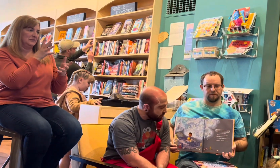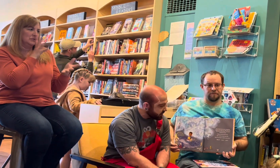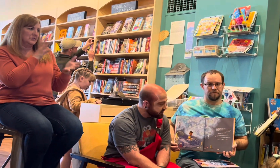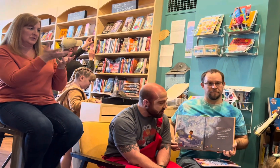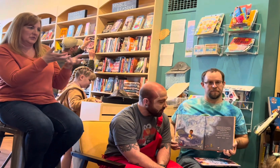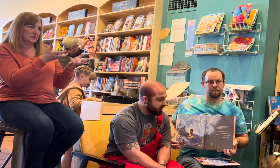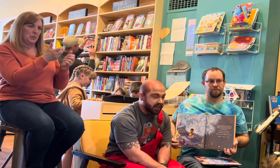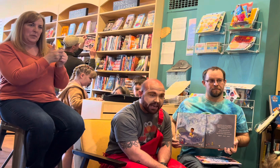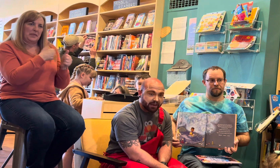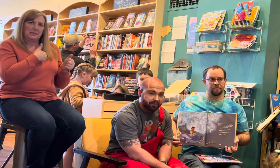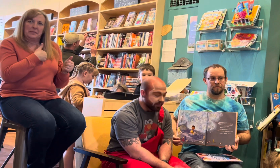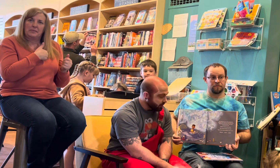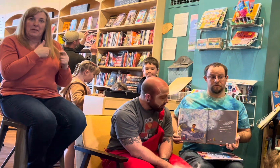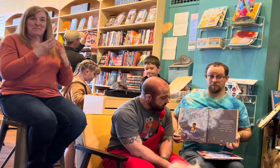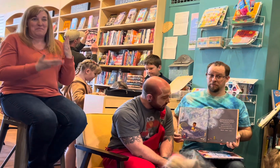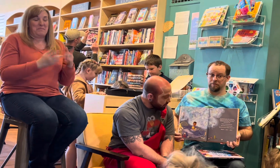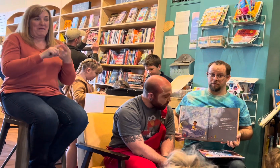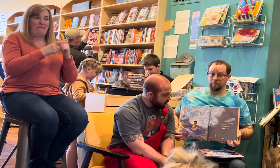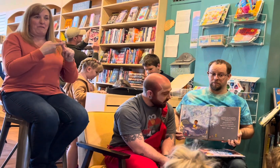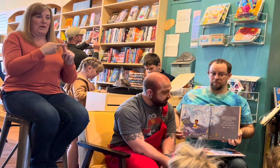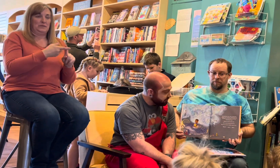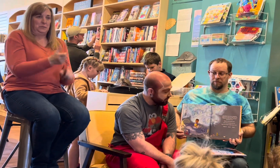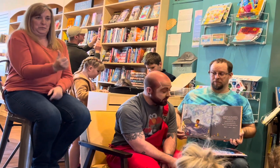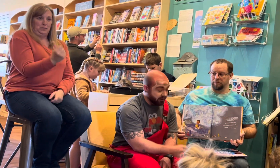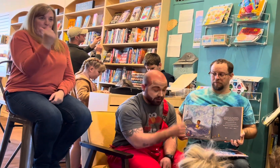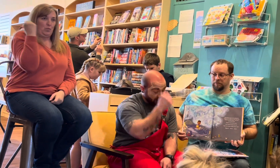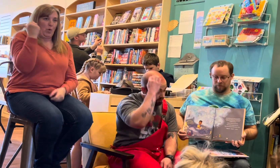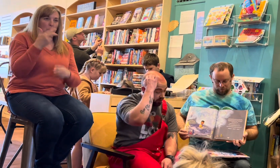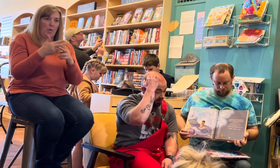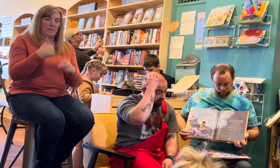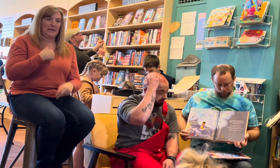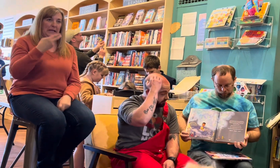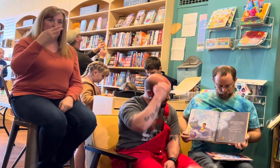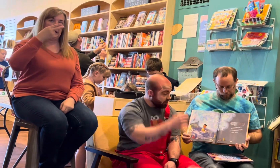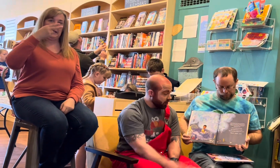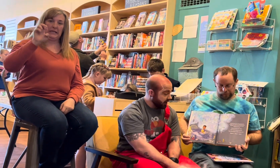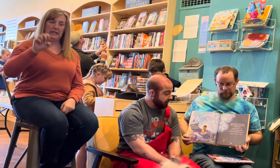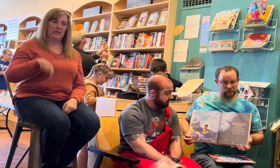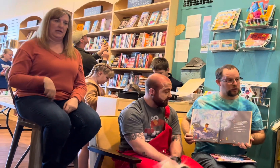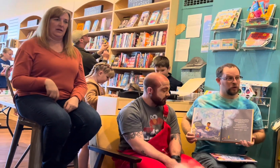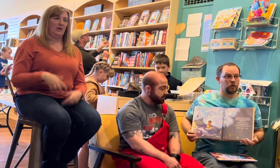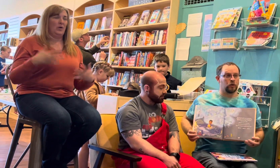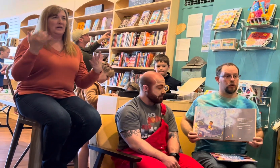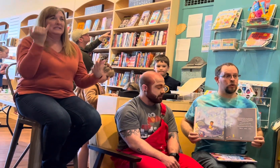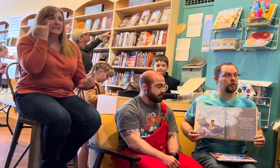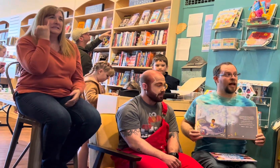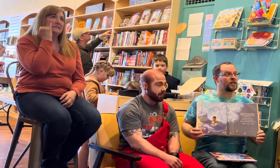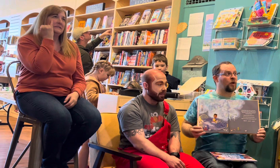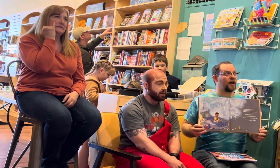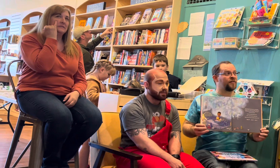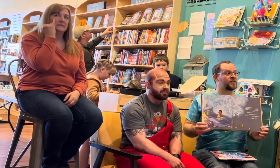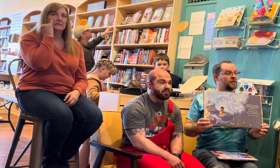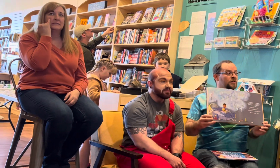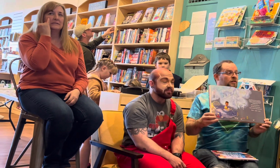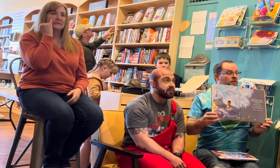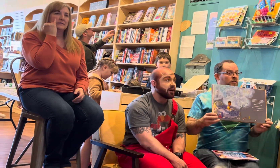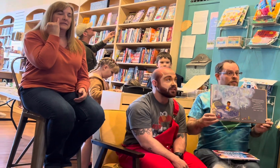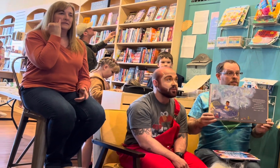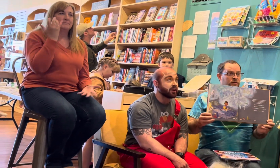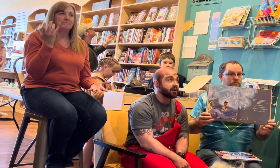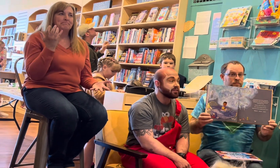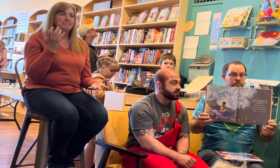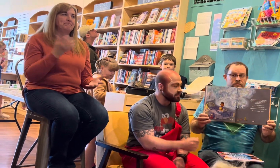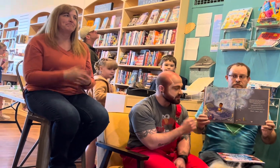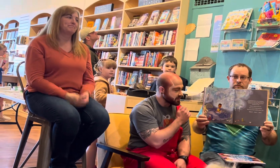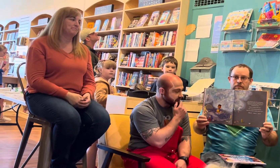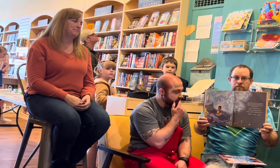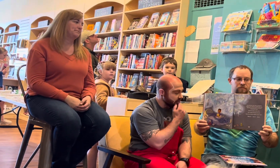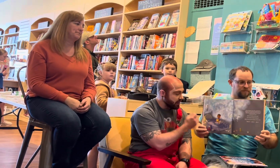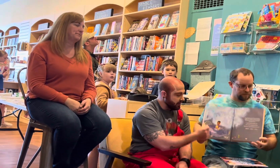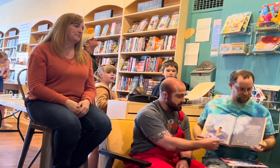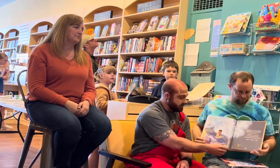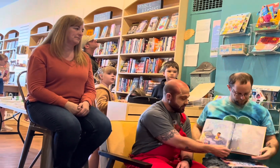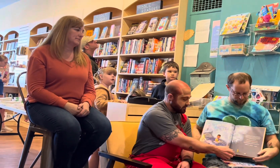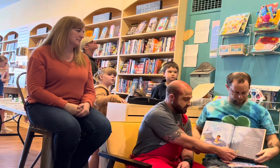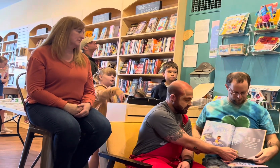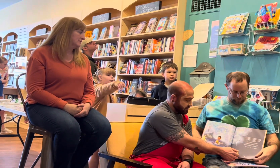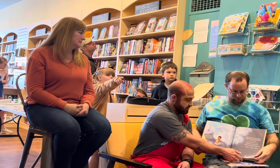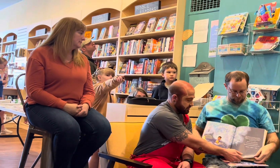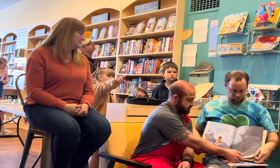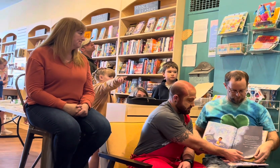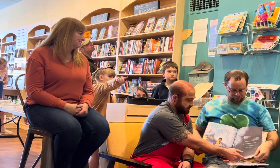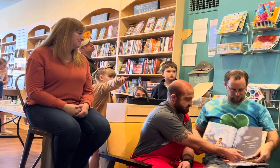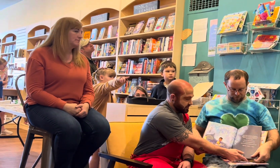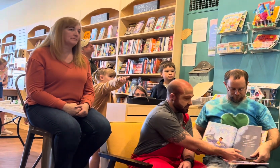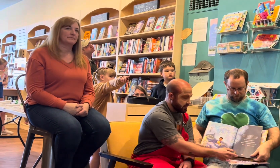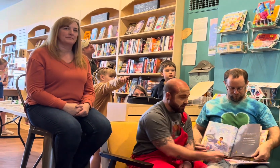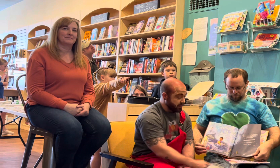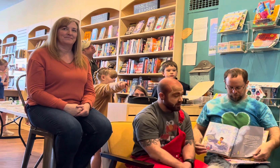wouldn't call me "he"? What if... what if... what if... AARON: Lots of what ifs. BUSTER: Lots of what ifs.